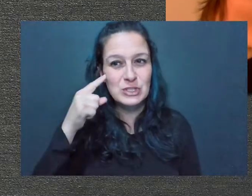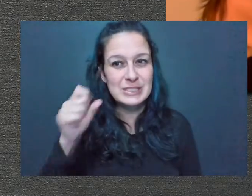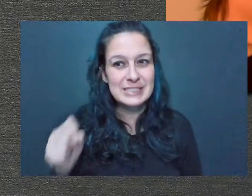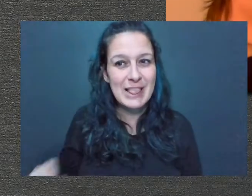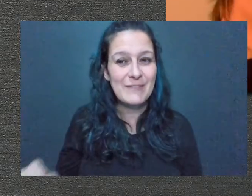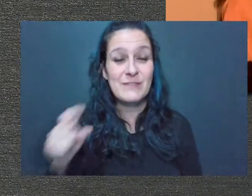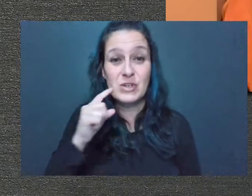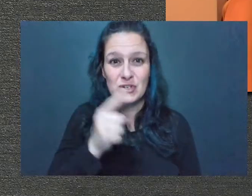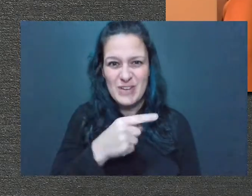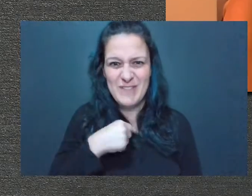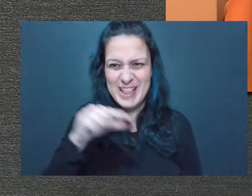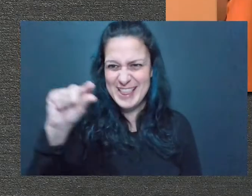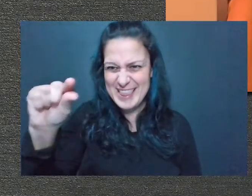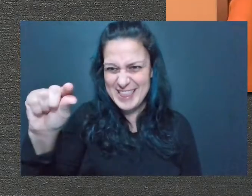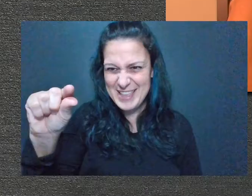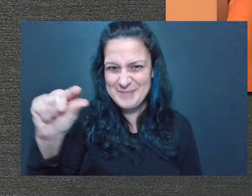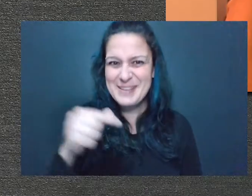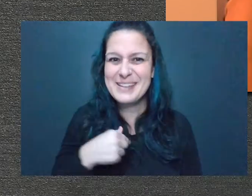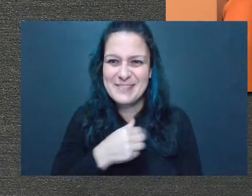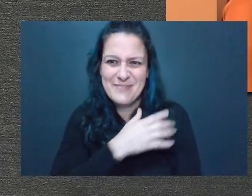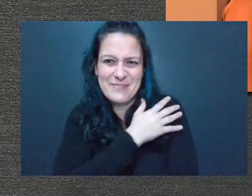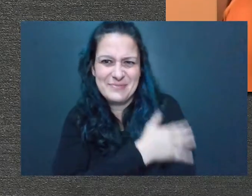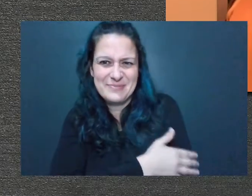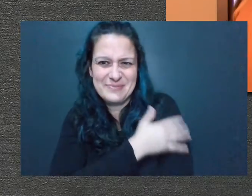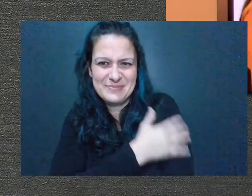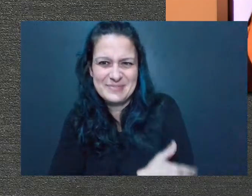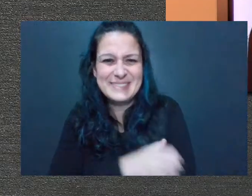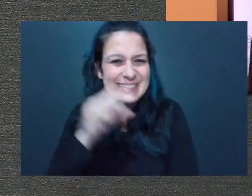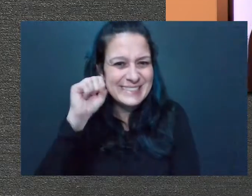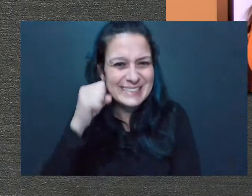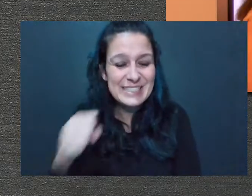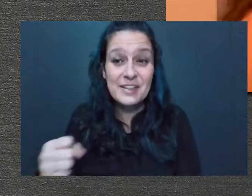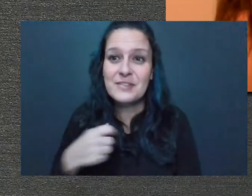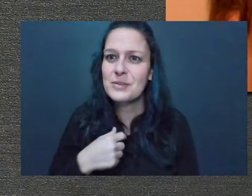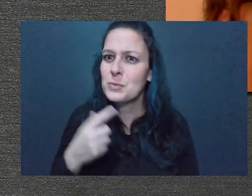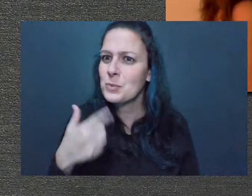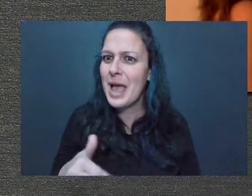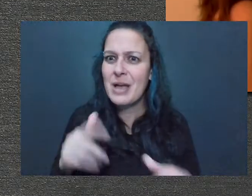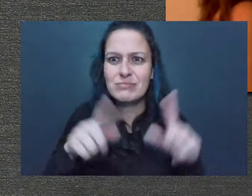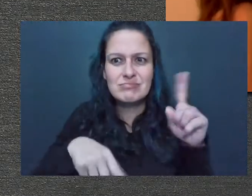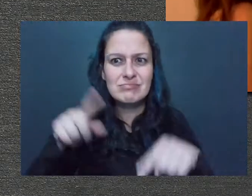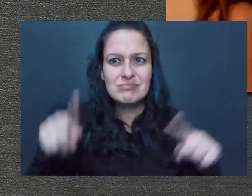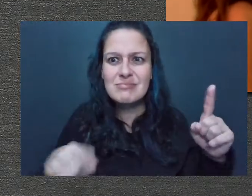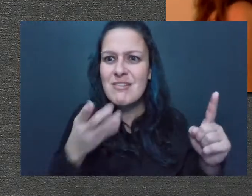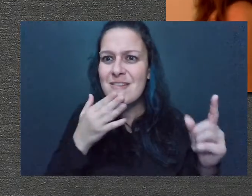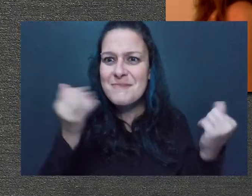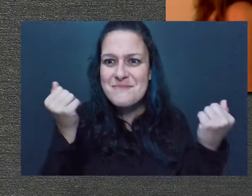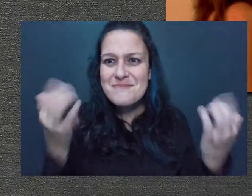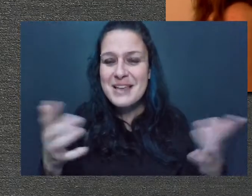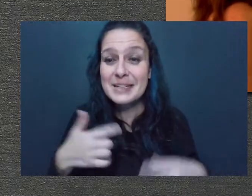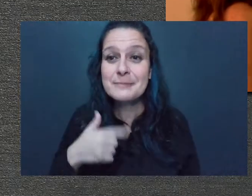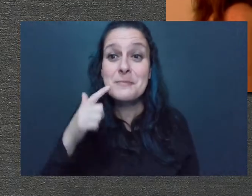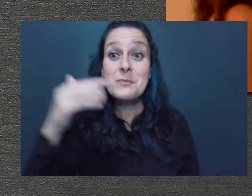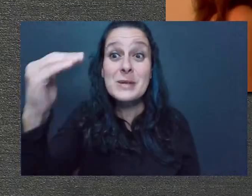Silverish color on the feathers too. All kinds of colors. Let's see what's next.